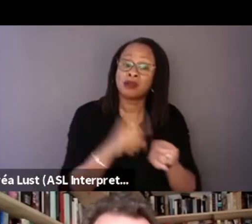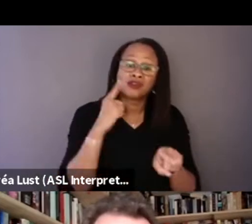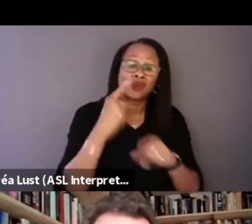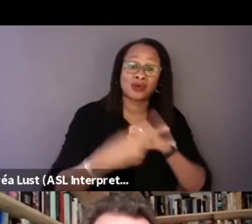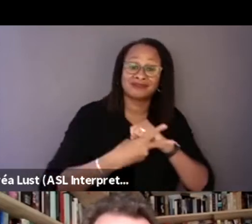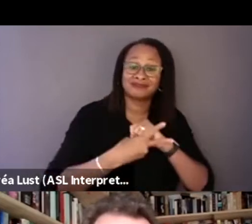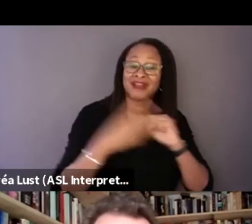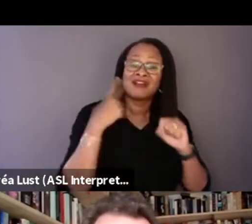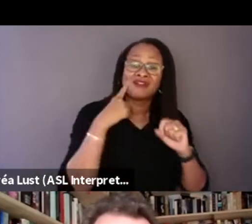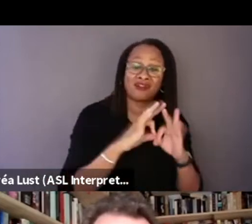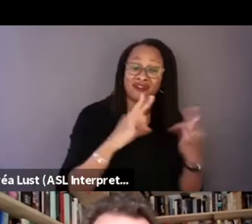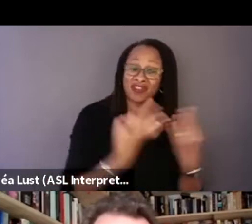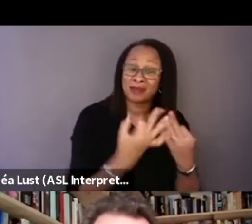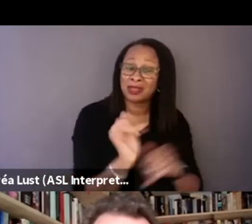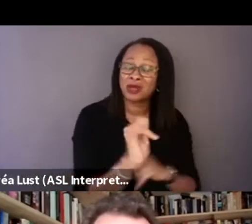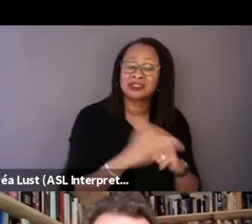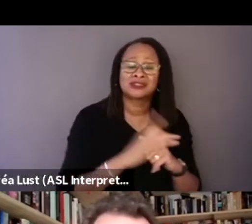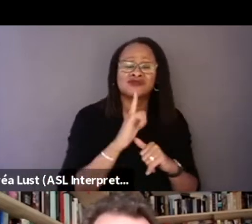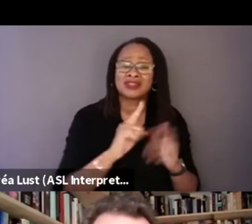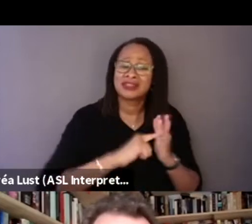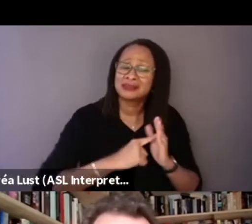and that was really the genesis of the project.